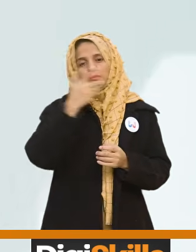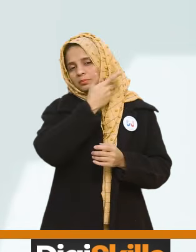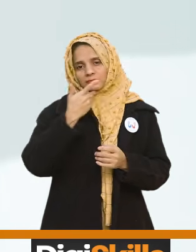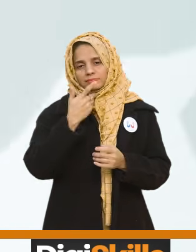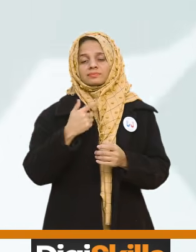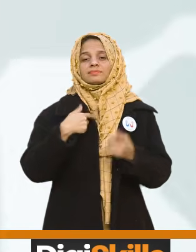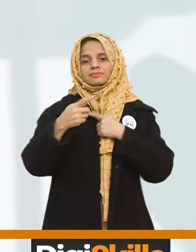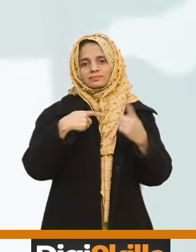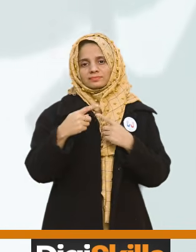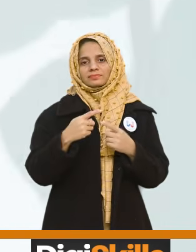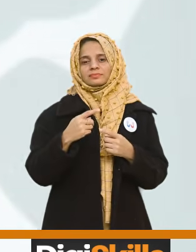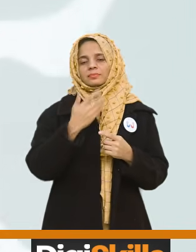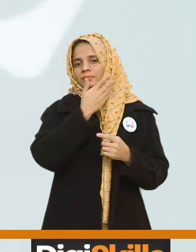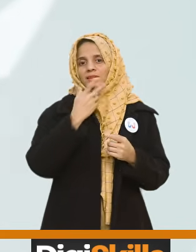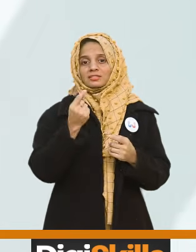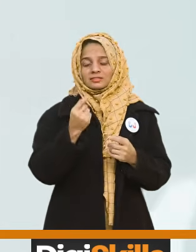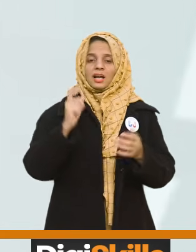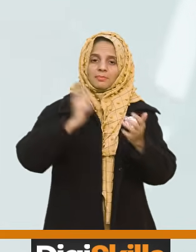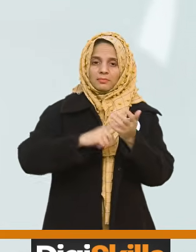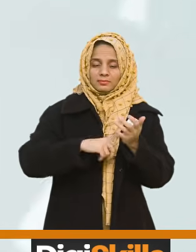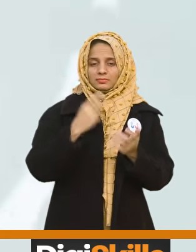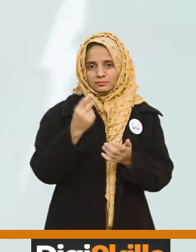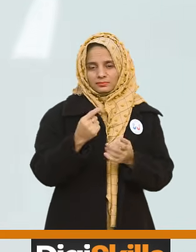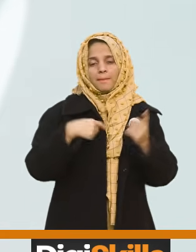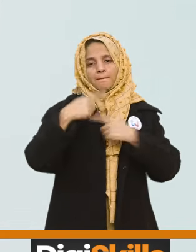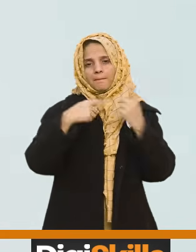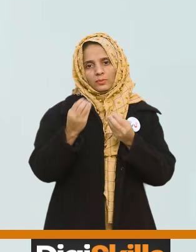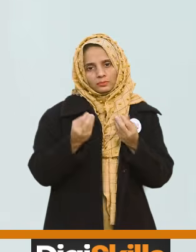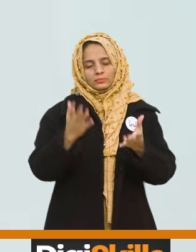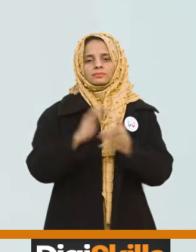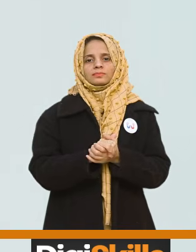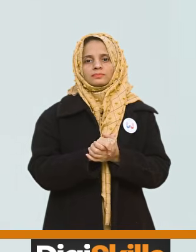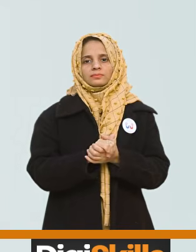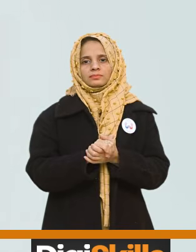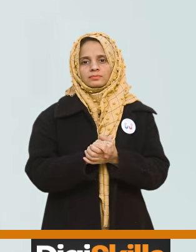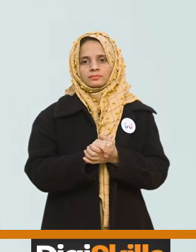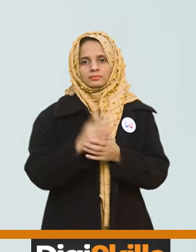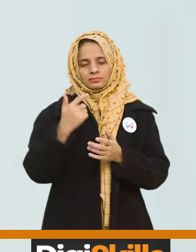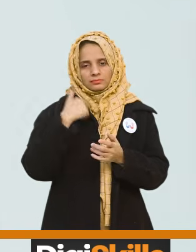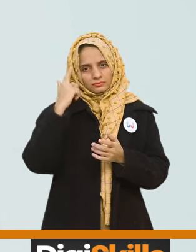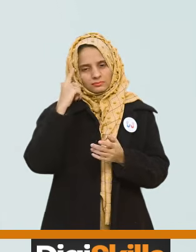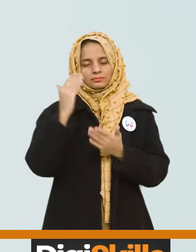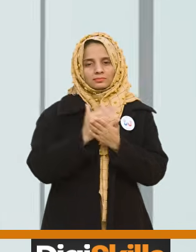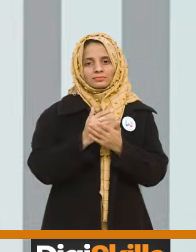employer, then it is better to accept the project award and move on with your work.